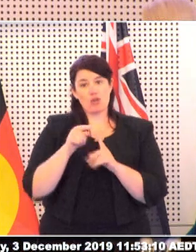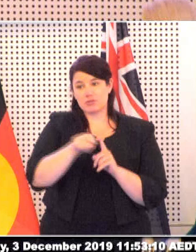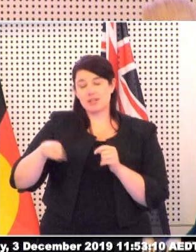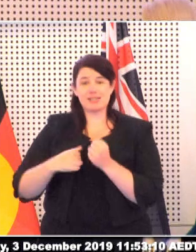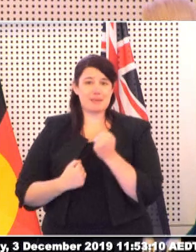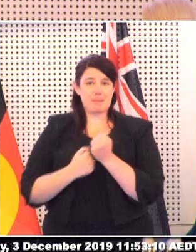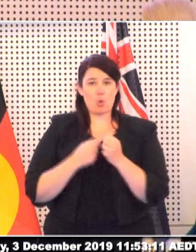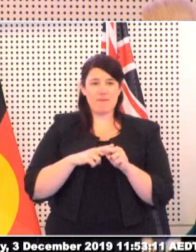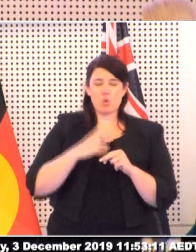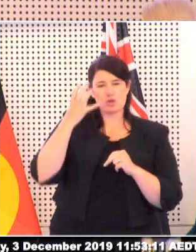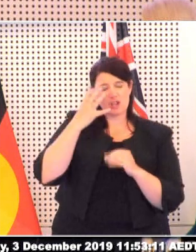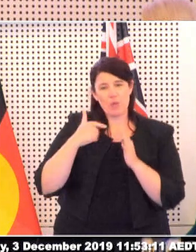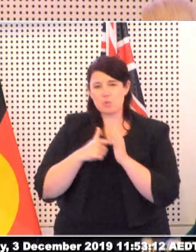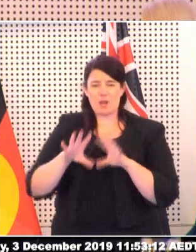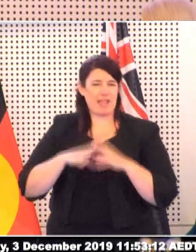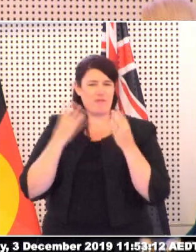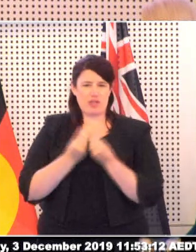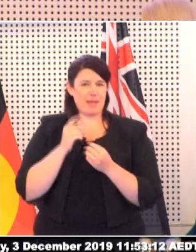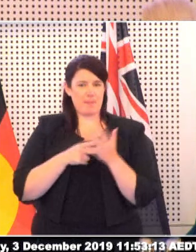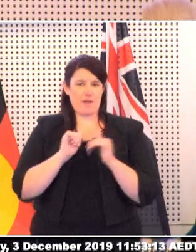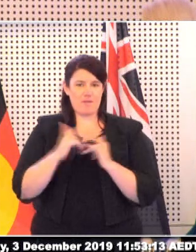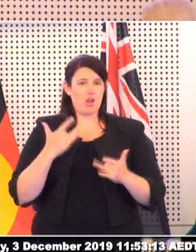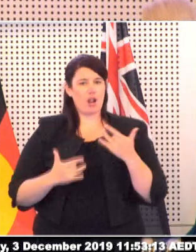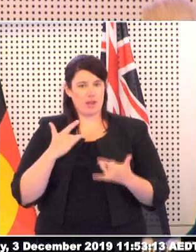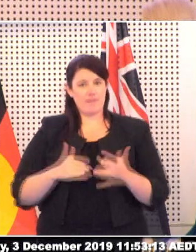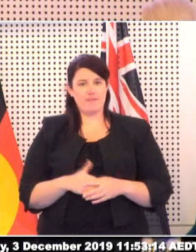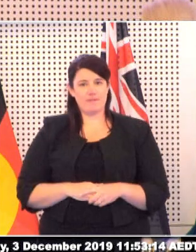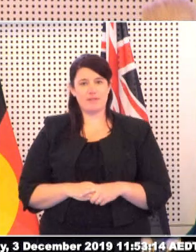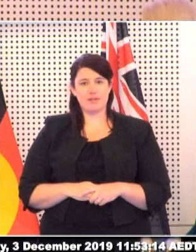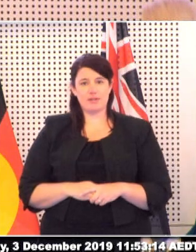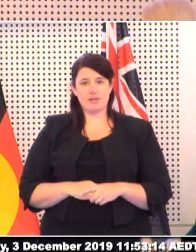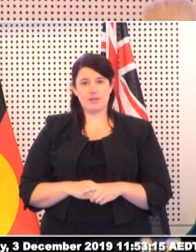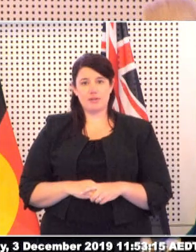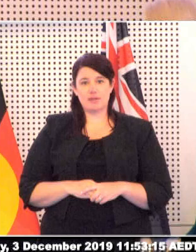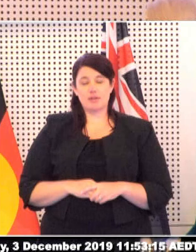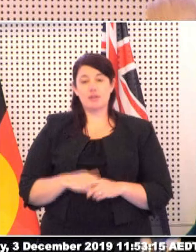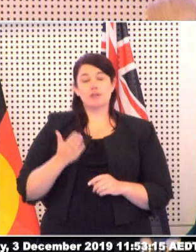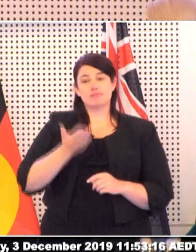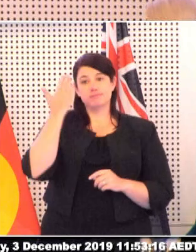When she acquired her disability in her 20s, Jan went into a large institution and